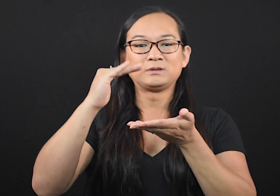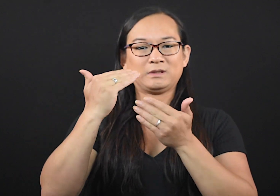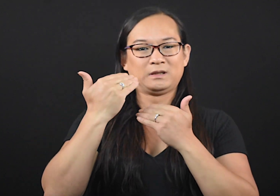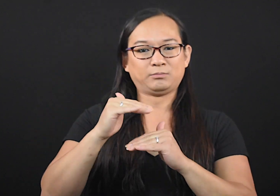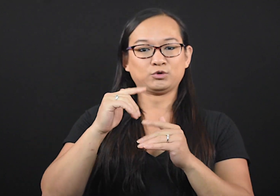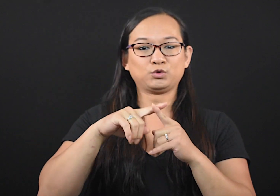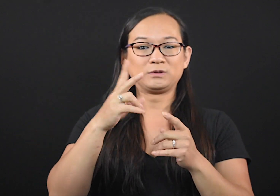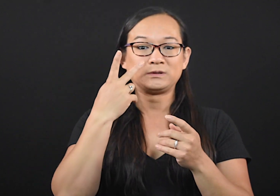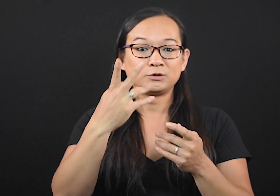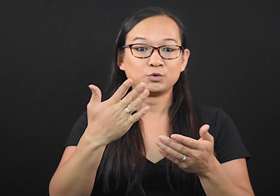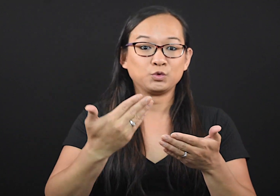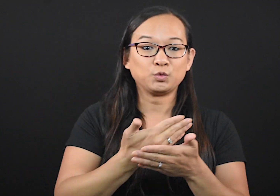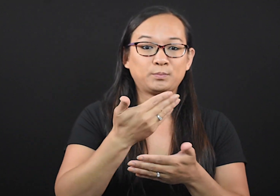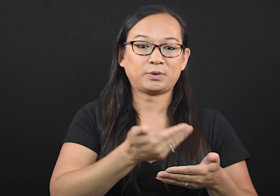Limit visitors to see your new baby